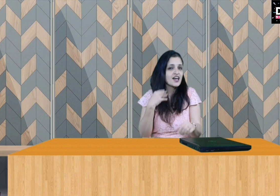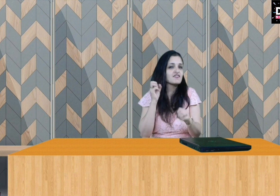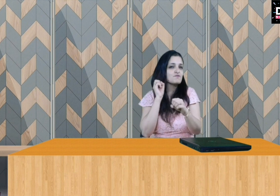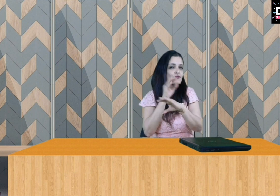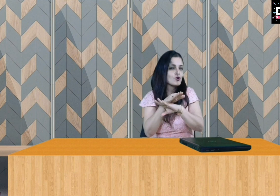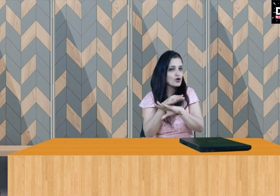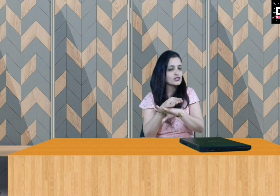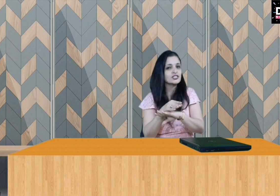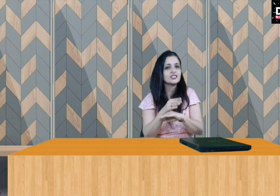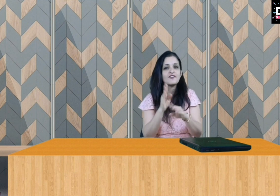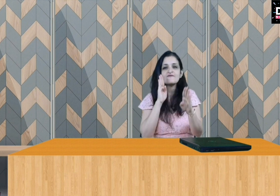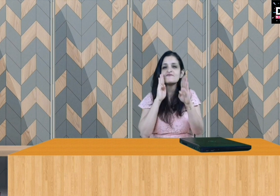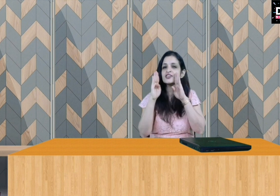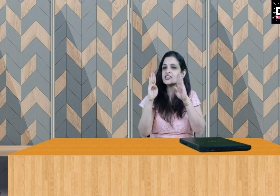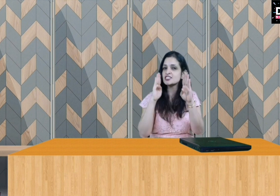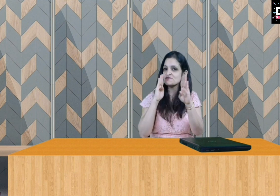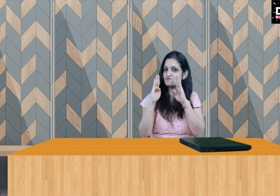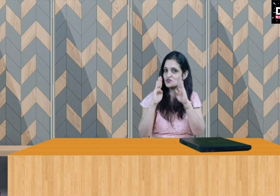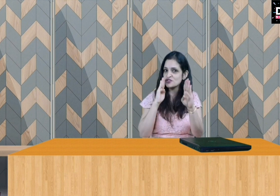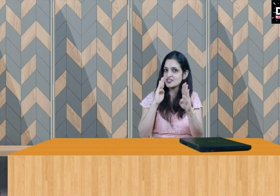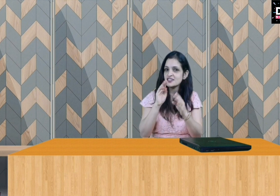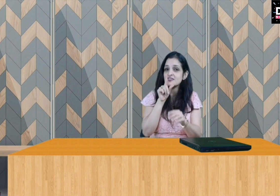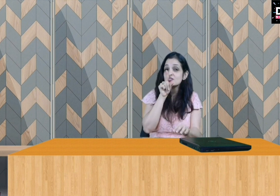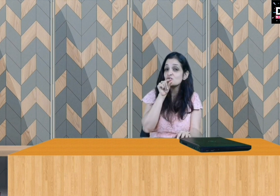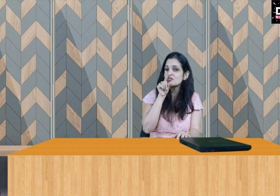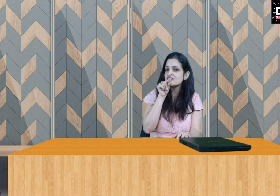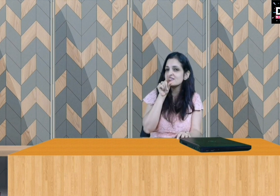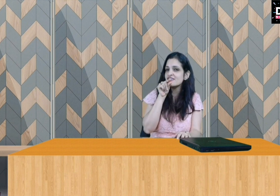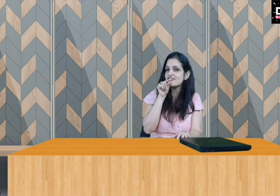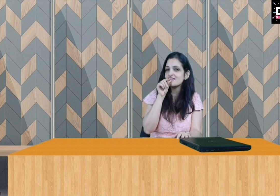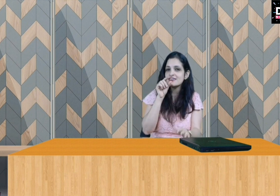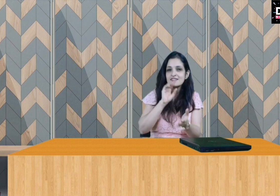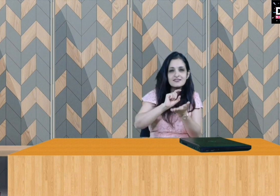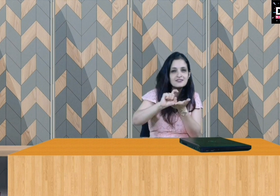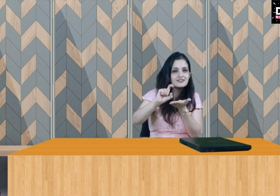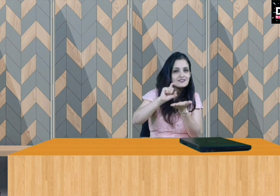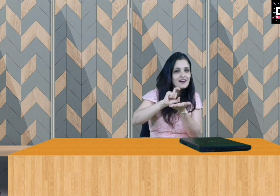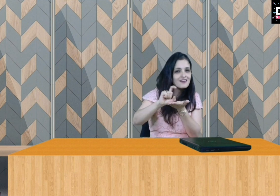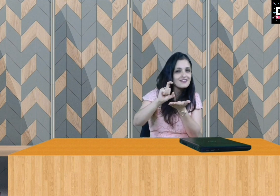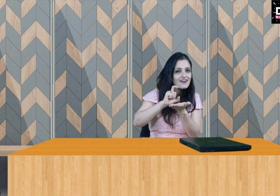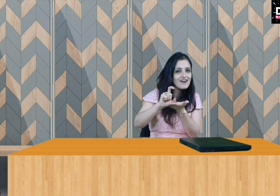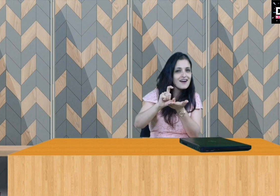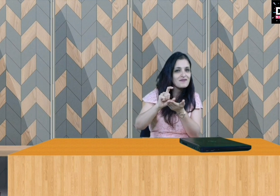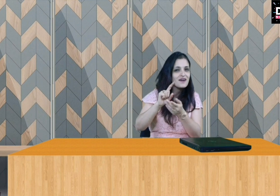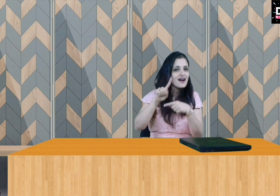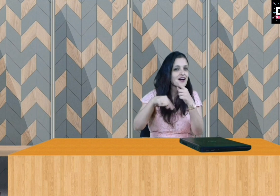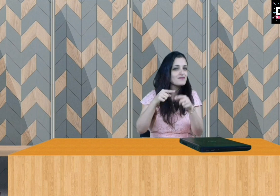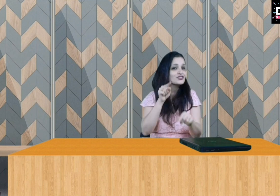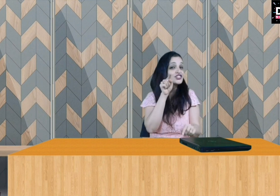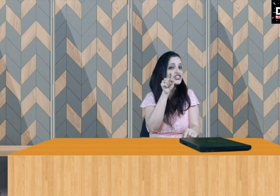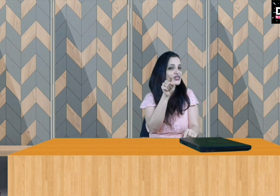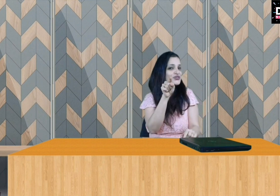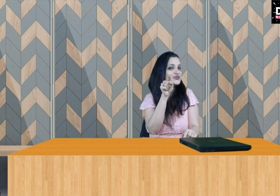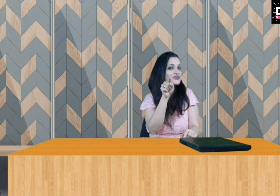I will post about you on social media..